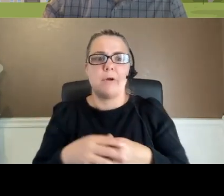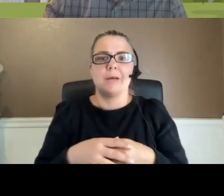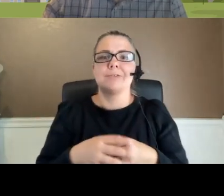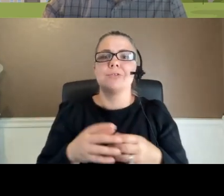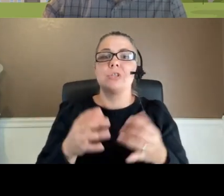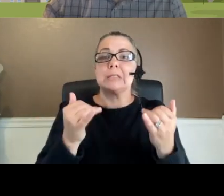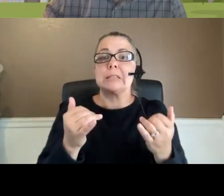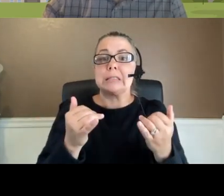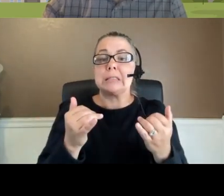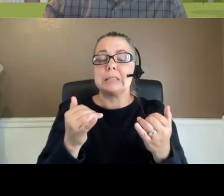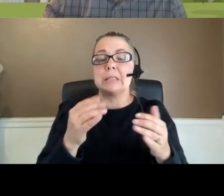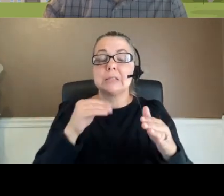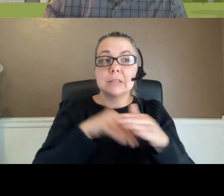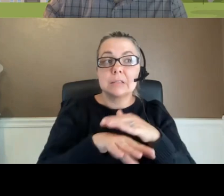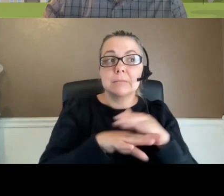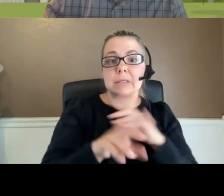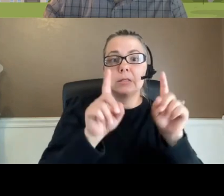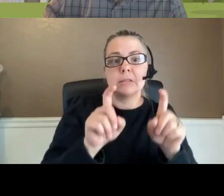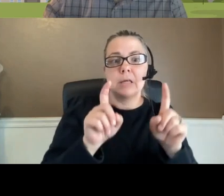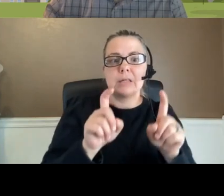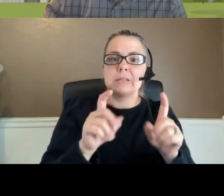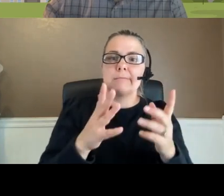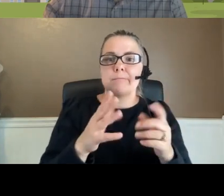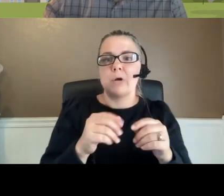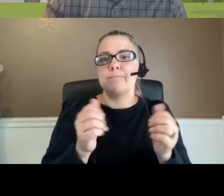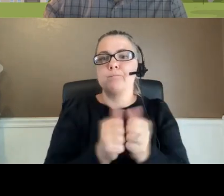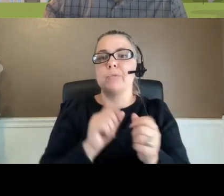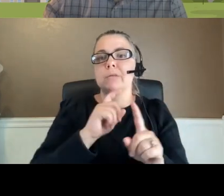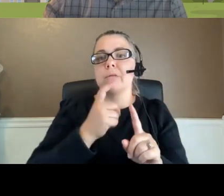especially using automated tools, can become difficult because very often the accessibility